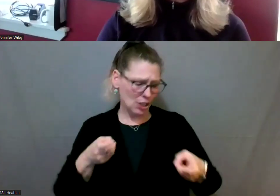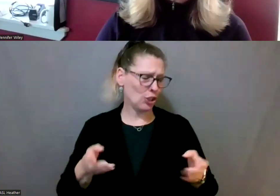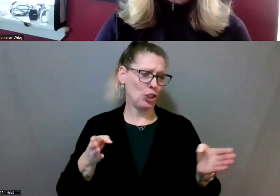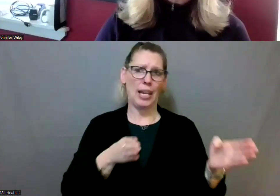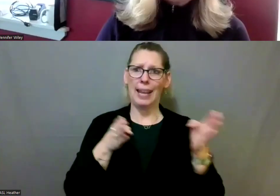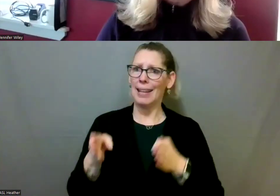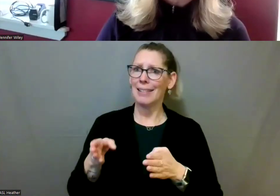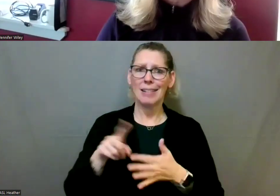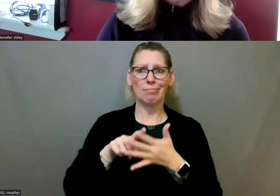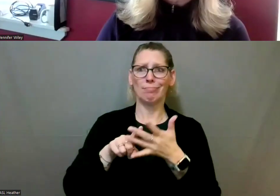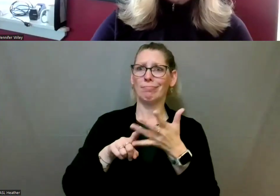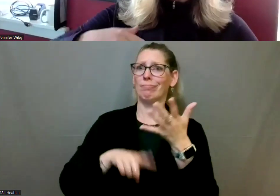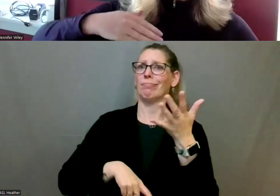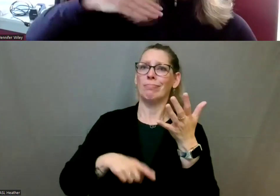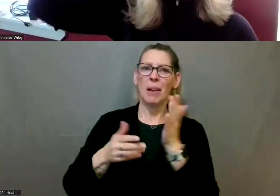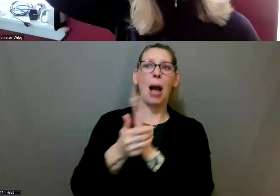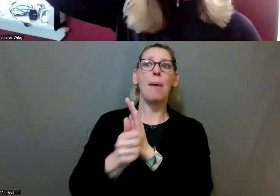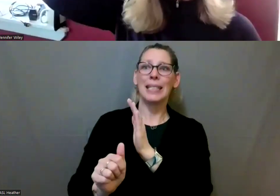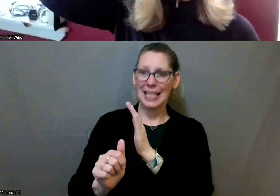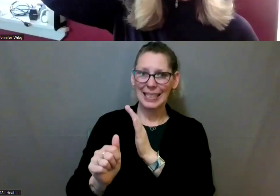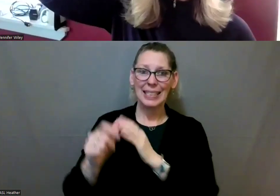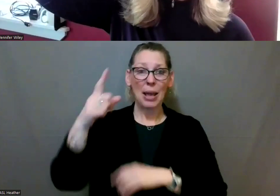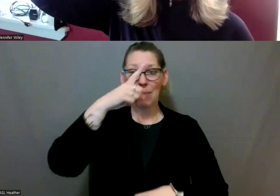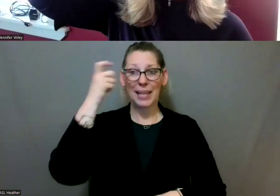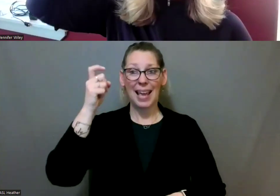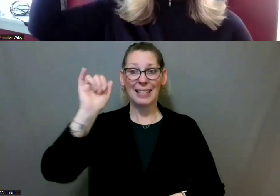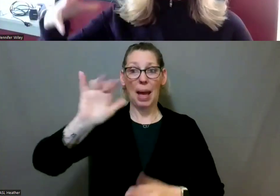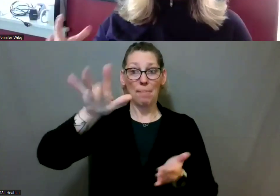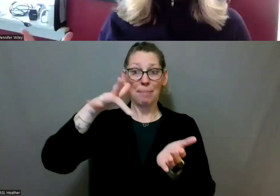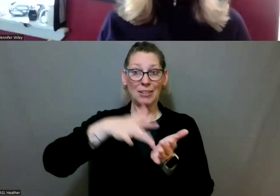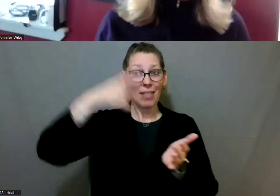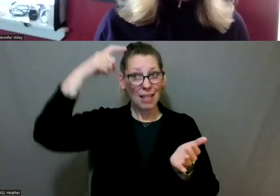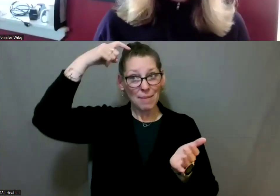all of those competencies because that middle of the brain is fully formed they kind of sound